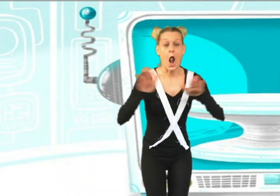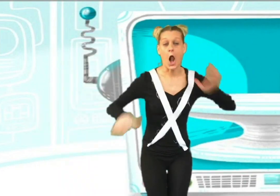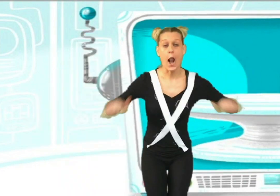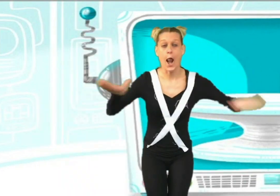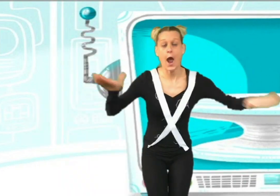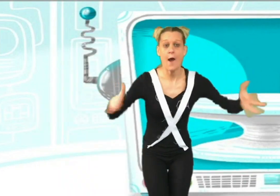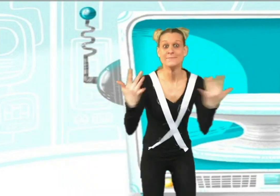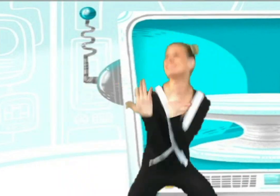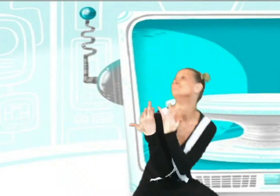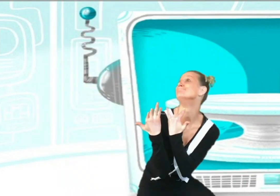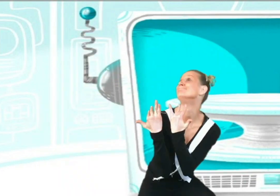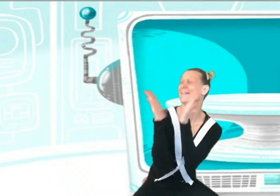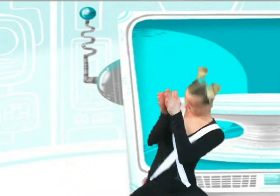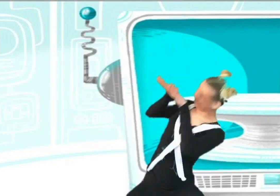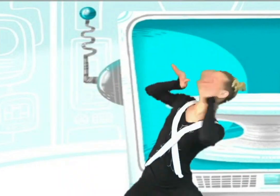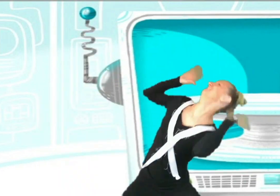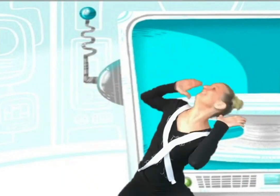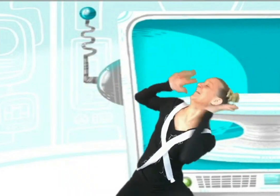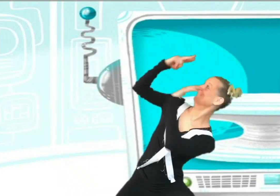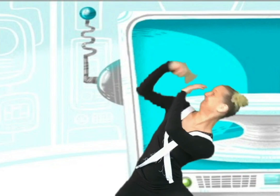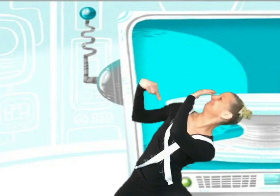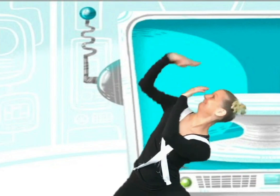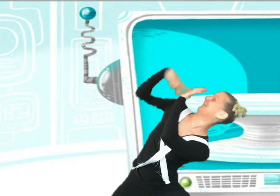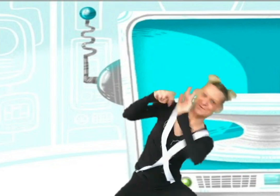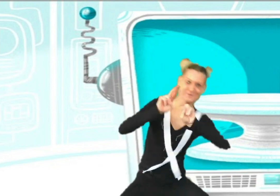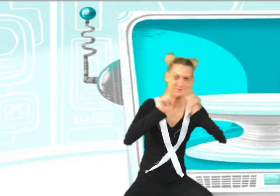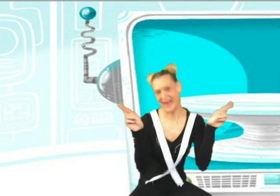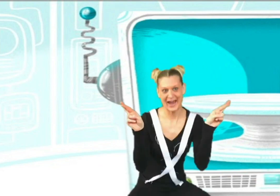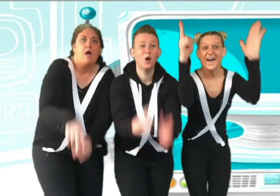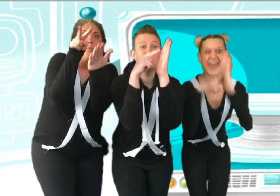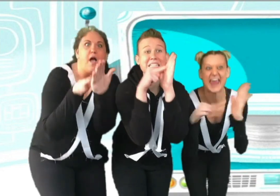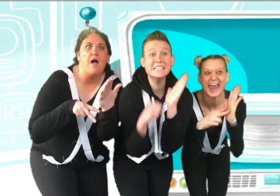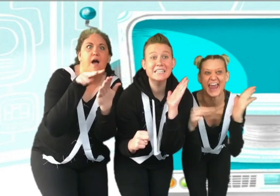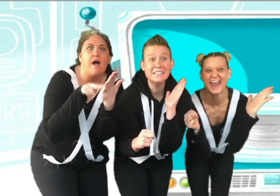More books were waiting to be read!